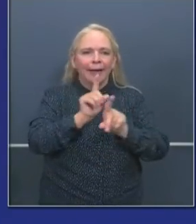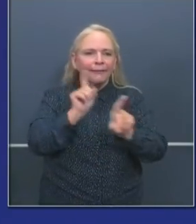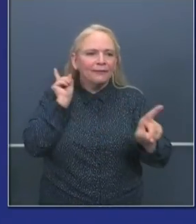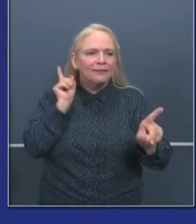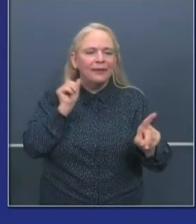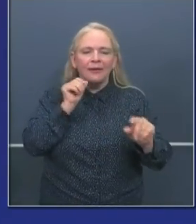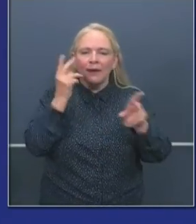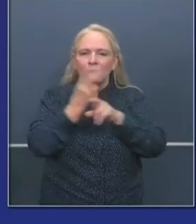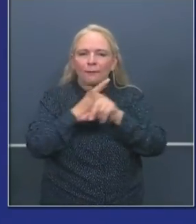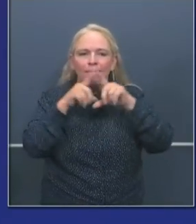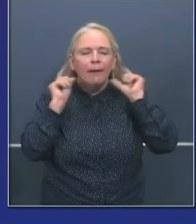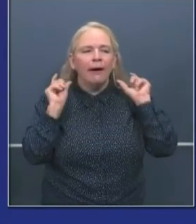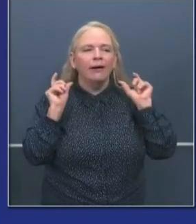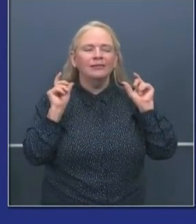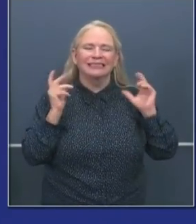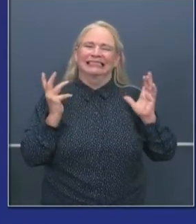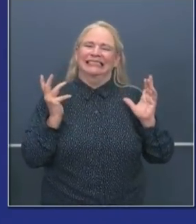OUR BEACHES AND THE COUNTIES